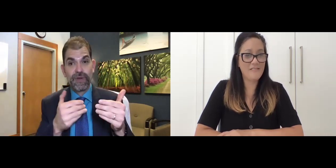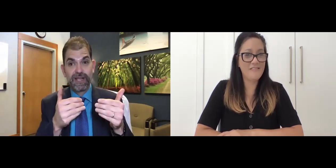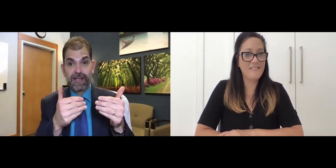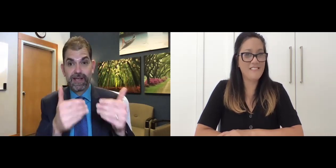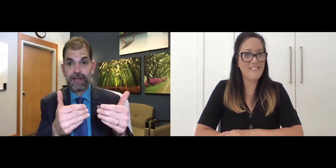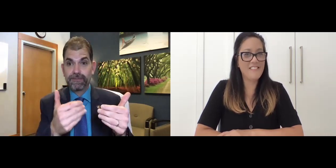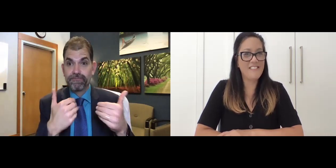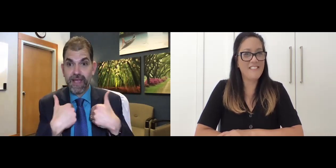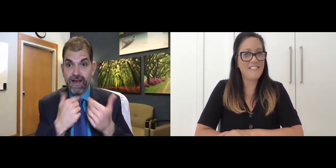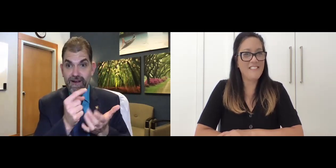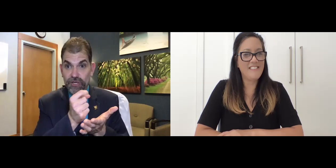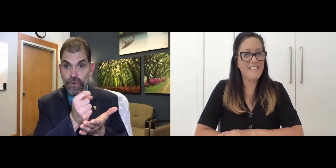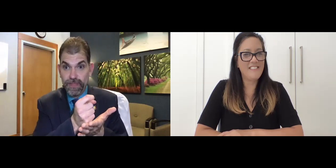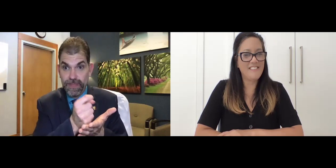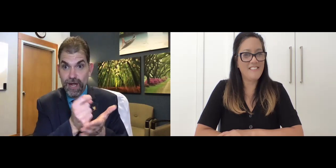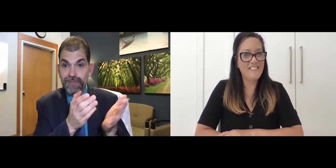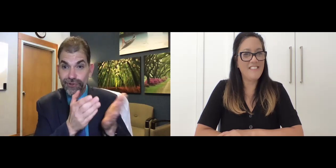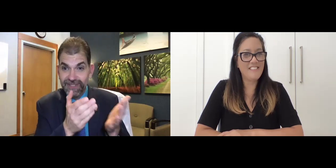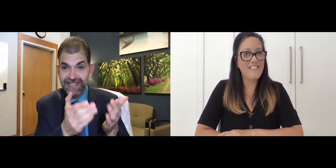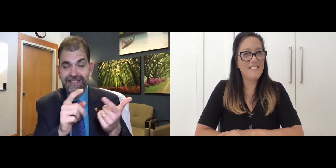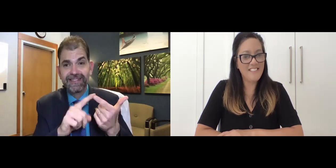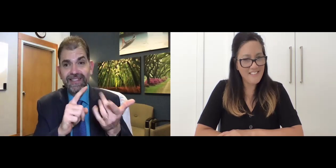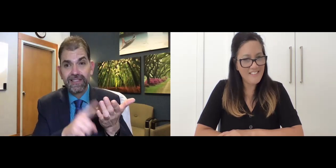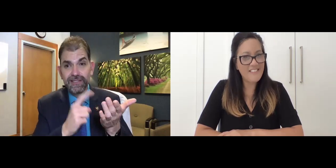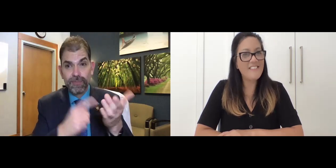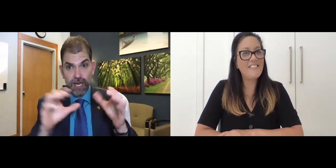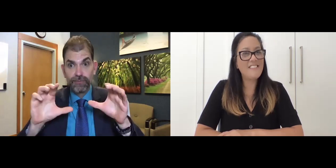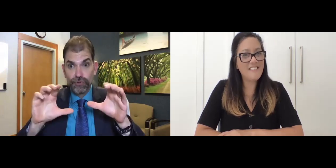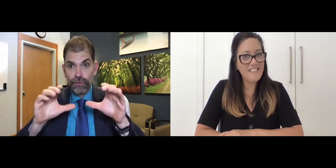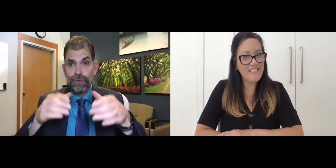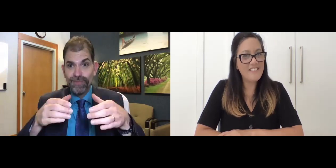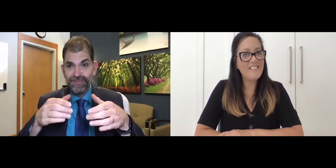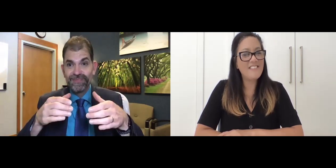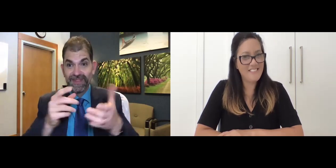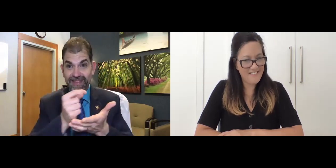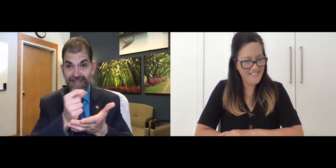So we're using different services and we're providing treatment